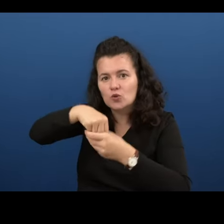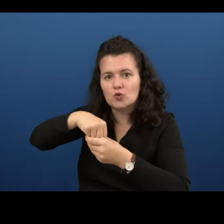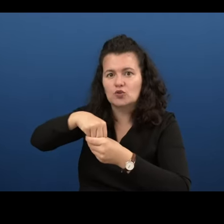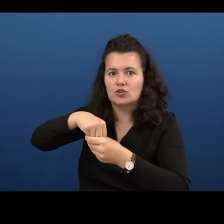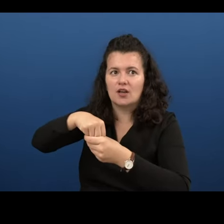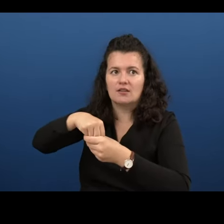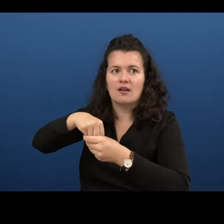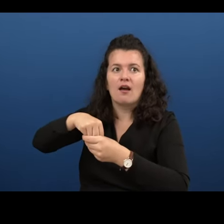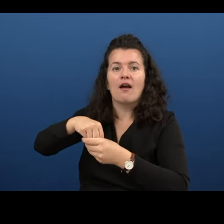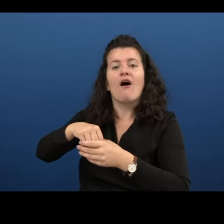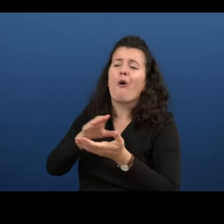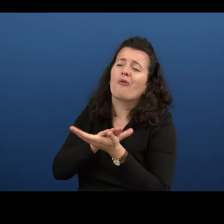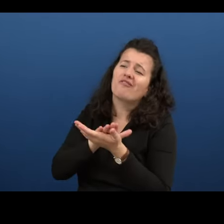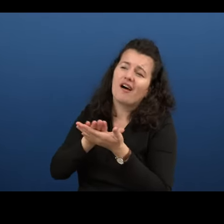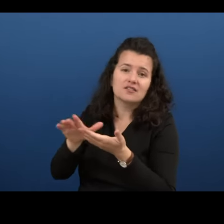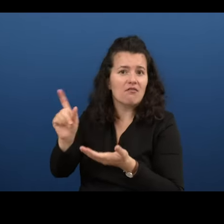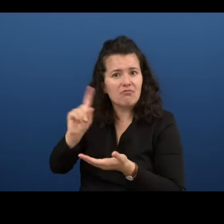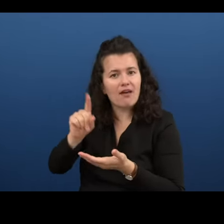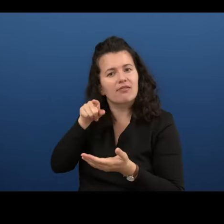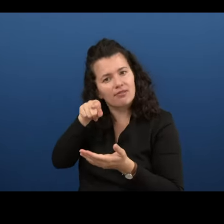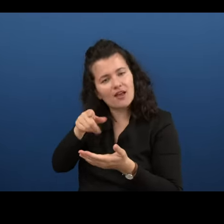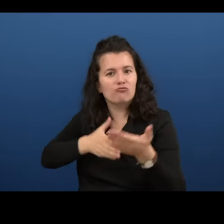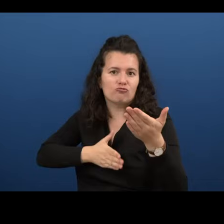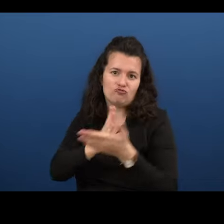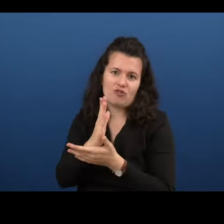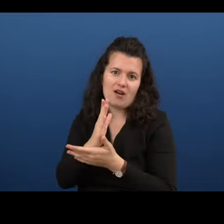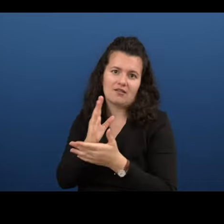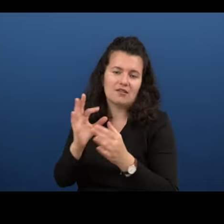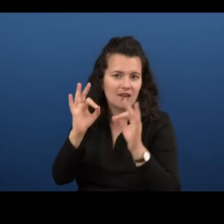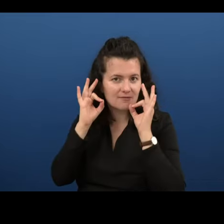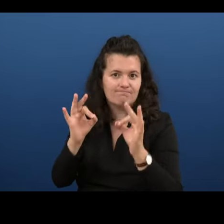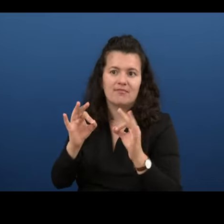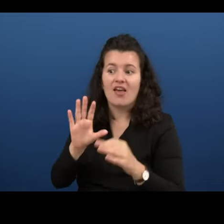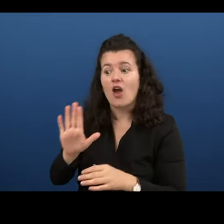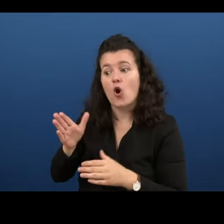the right thing for business is a basic human right, is the right thing to do.